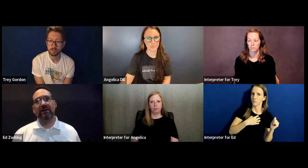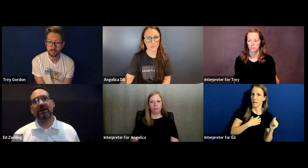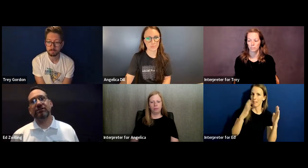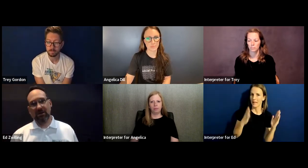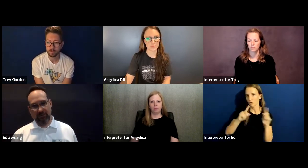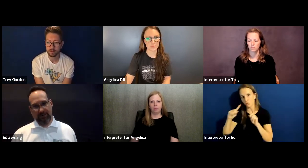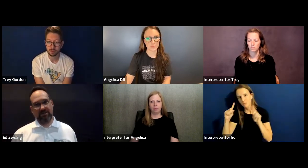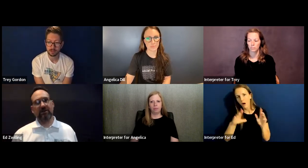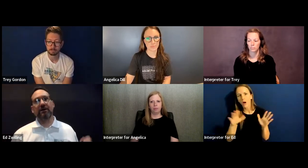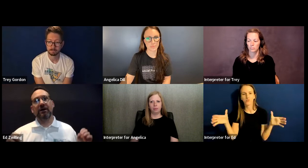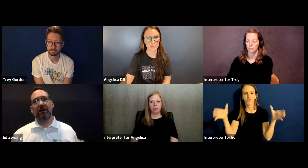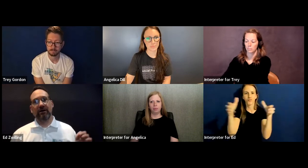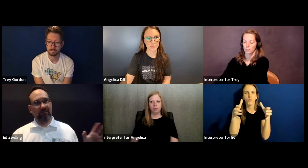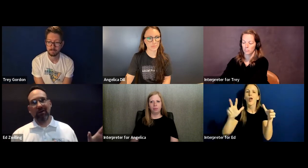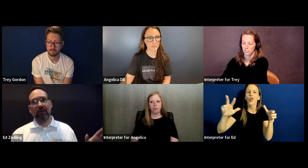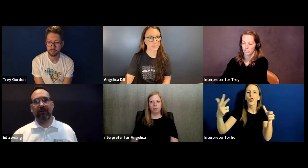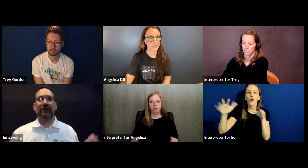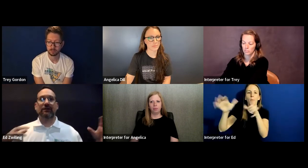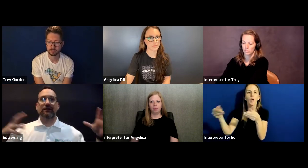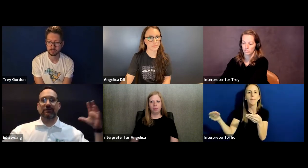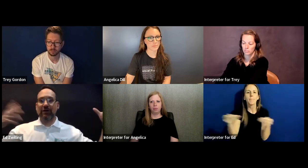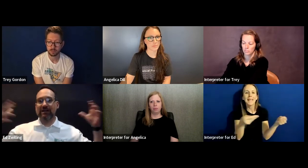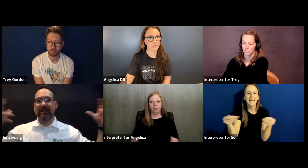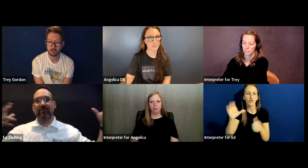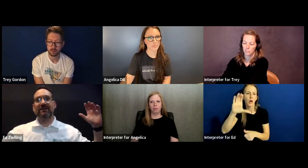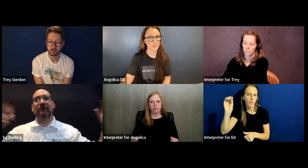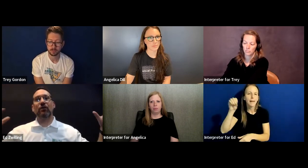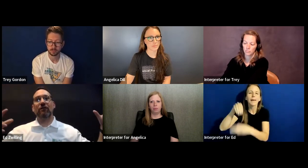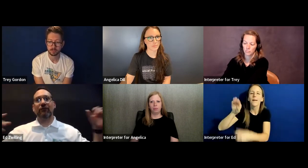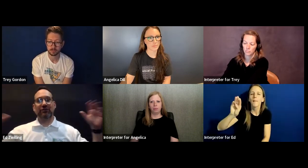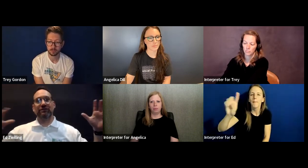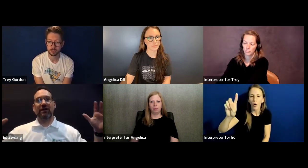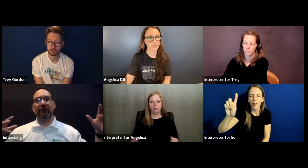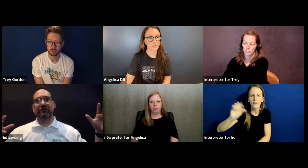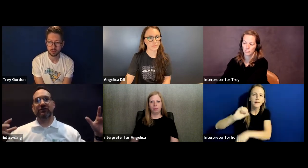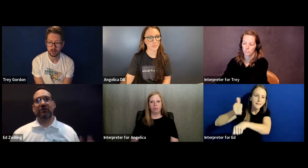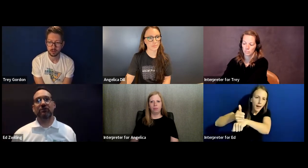mediation company uh in maryland to try and set up a telephone conference to resolve the dispute